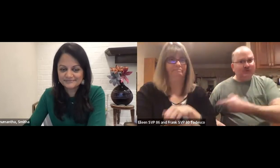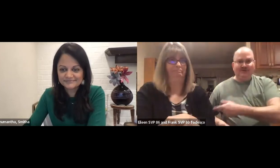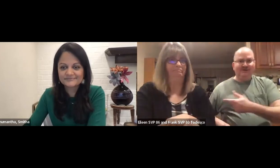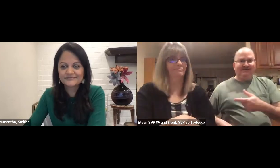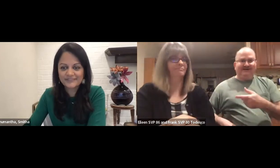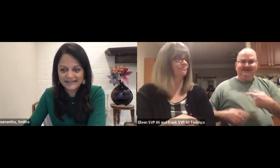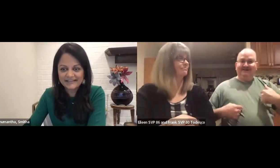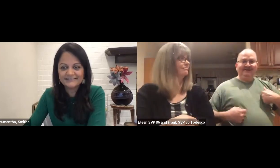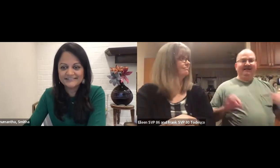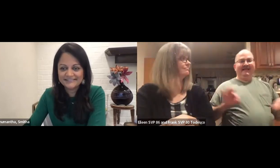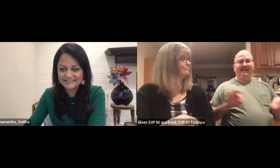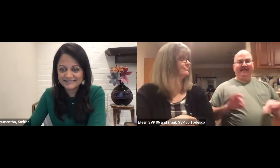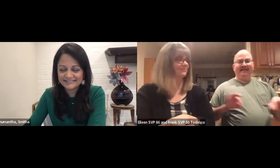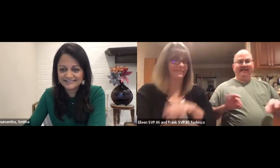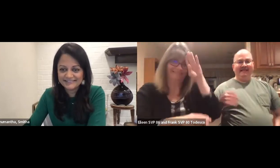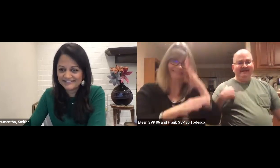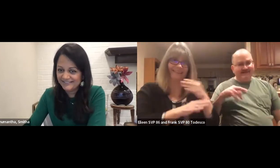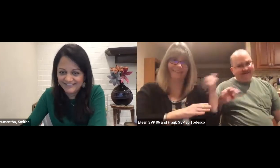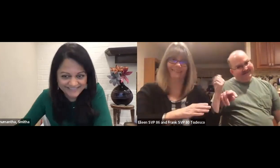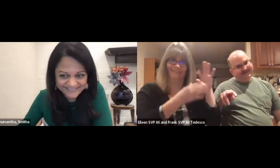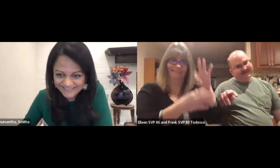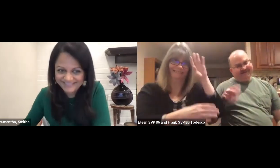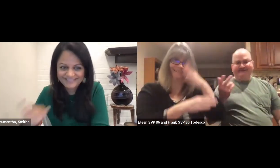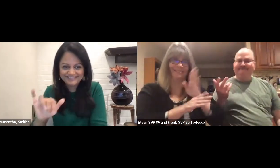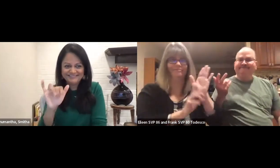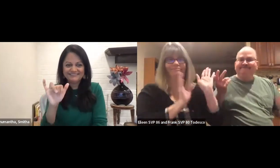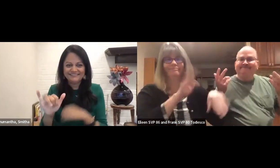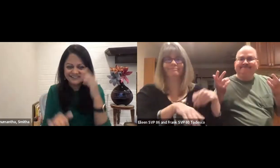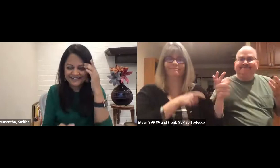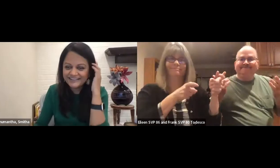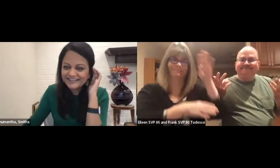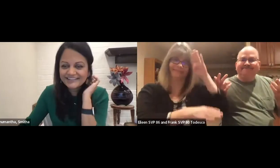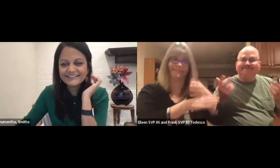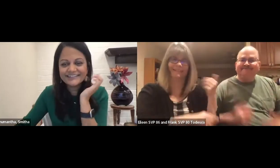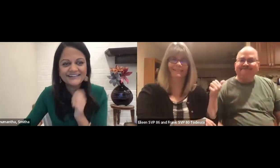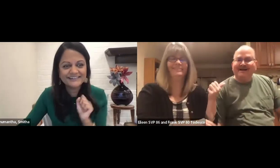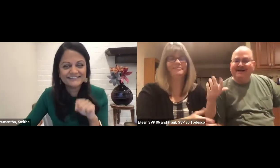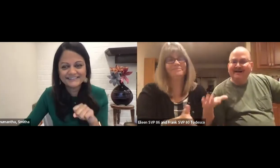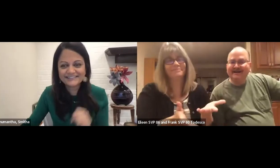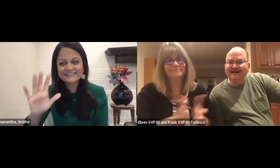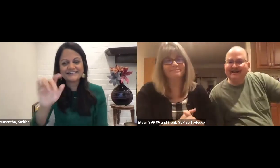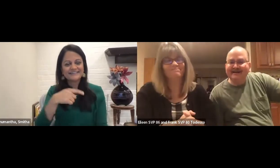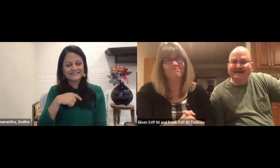she's stuck with it, and it does affect her mood. It is really-- Also, he's the son.